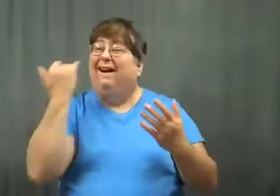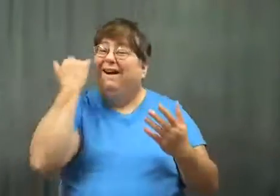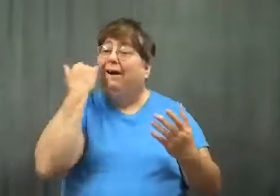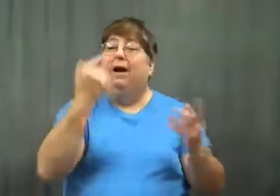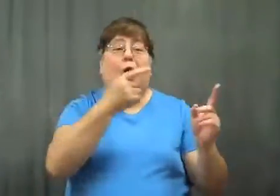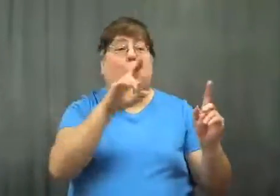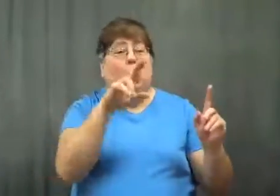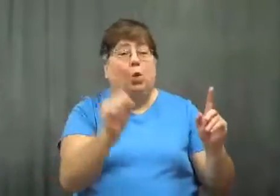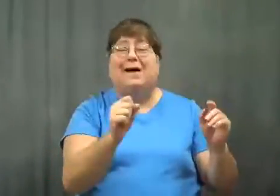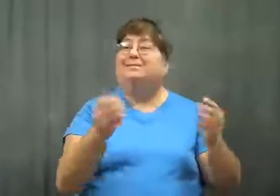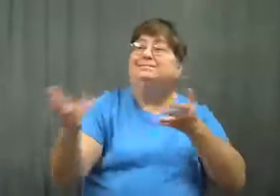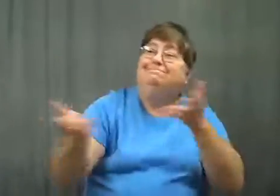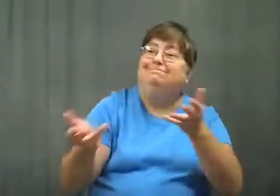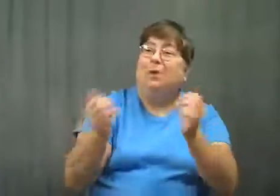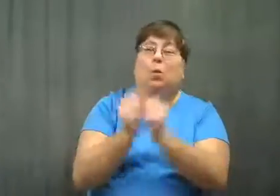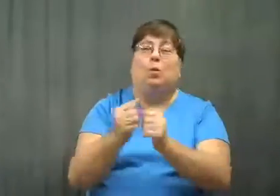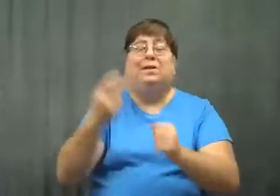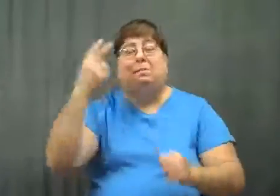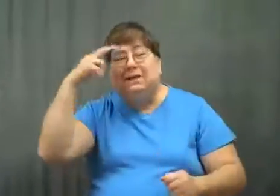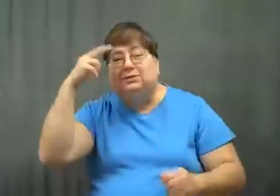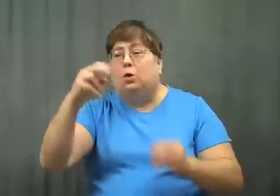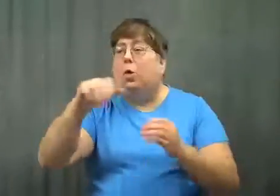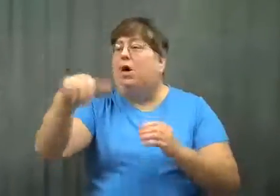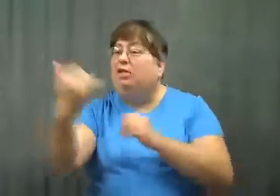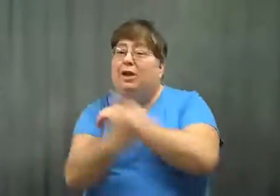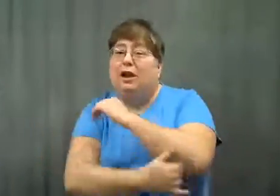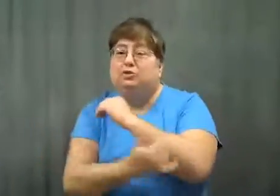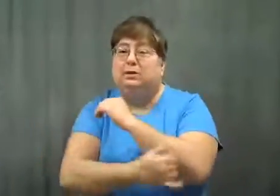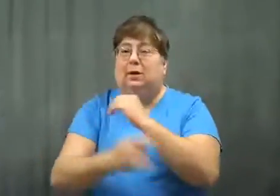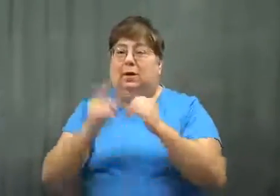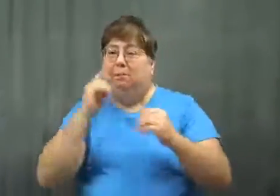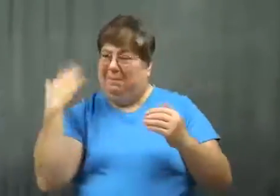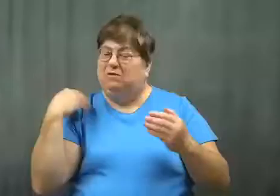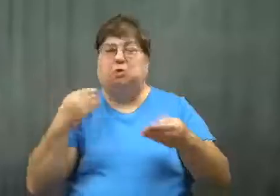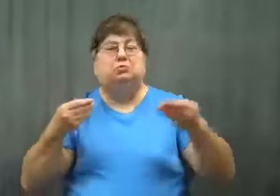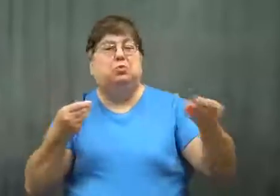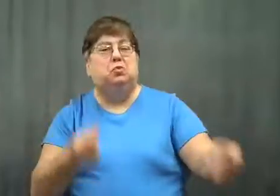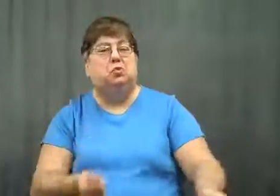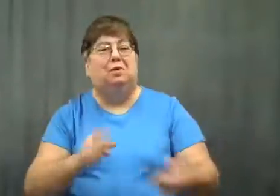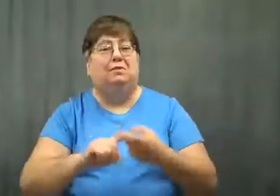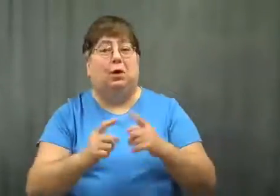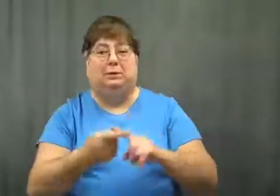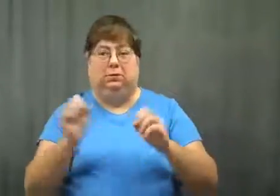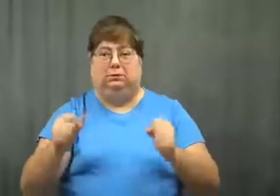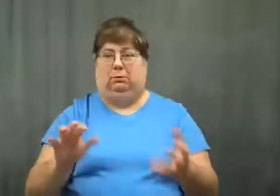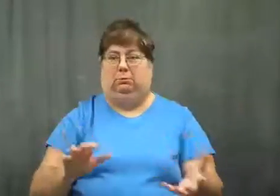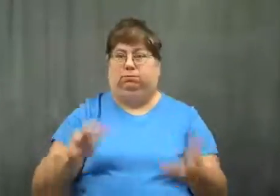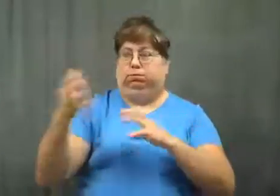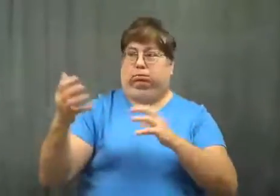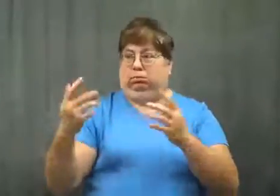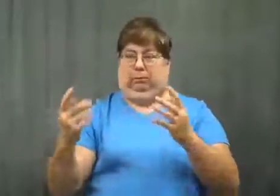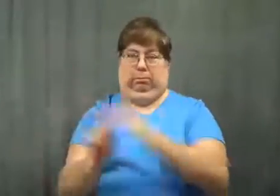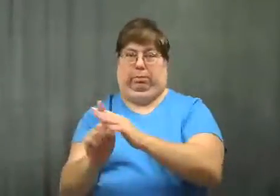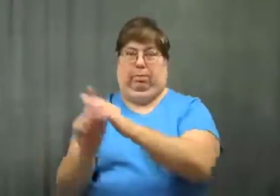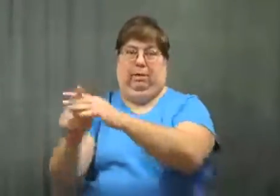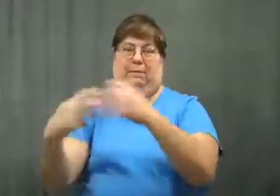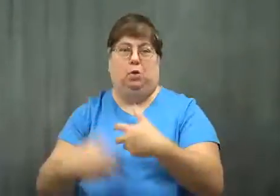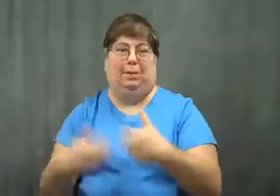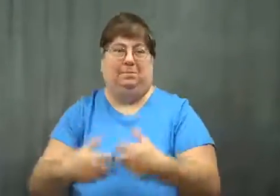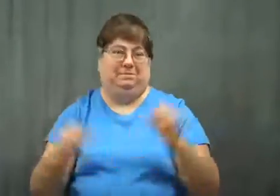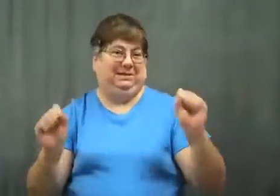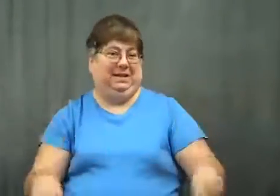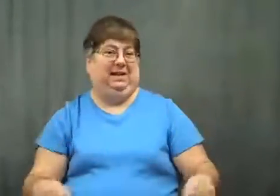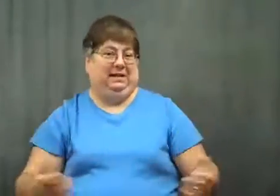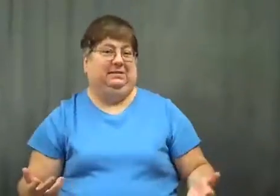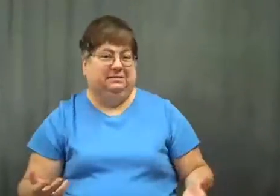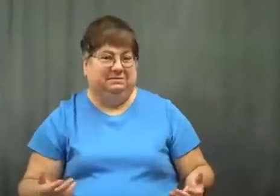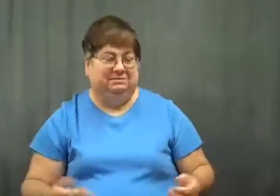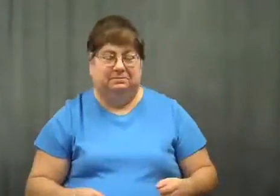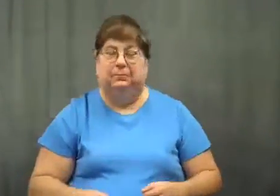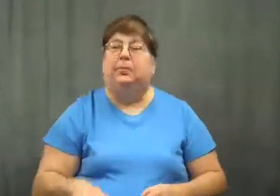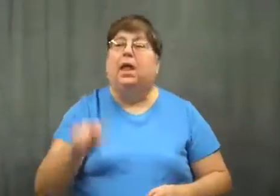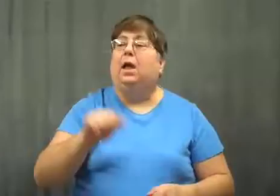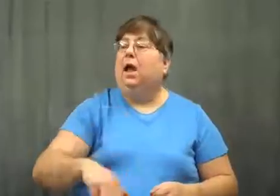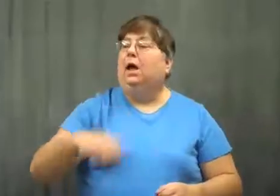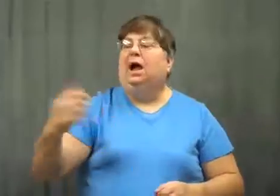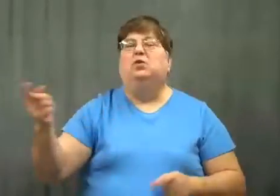Smooth relations with Mexico and other countries could be affected and problems arise.